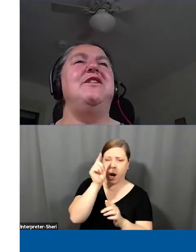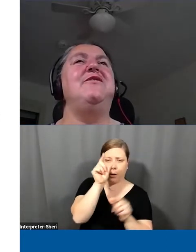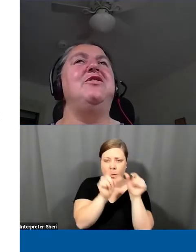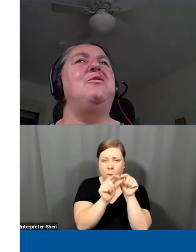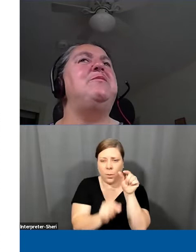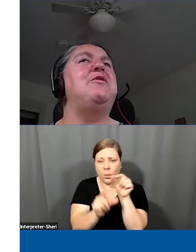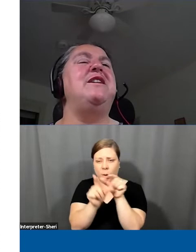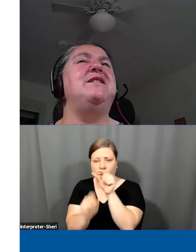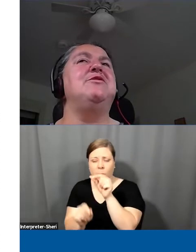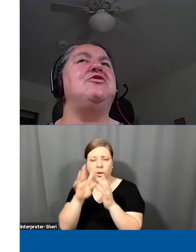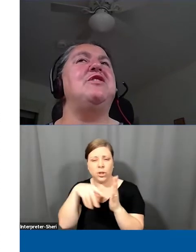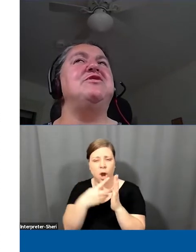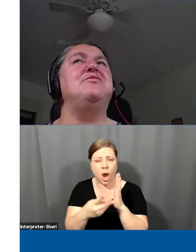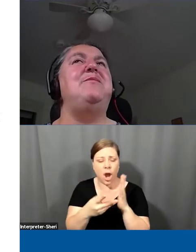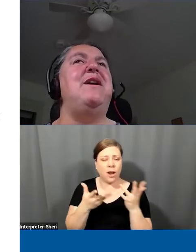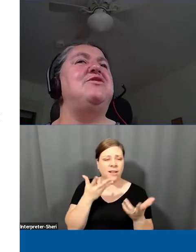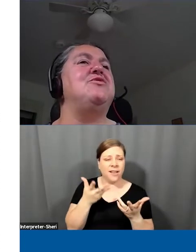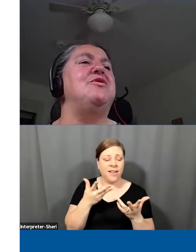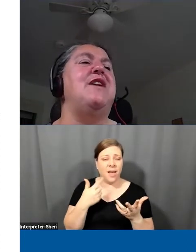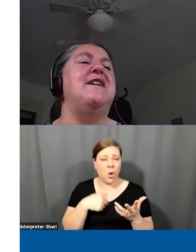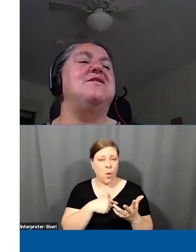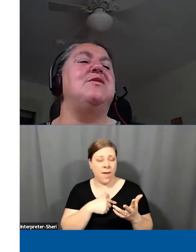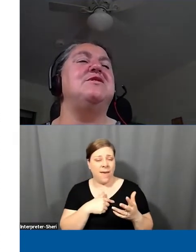Even though we'd provided them instructions, we made sure to ask the question,